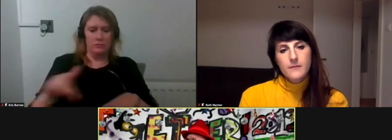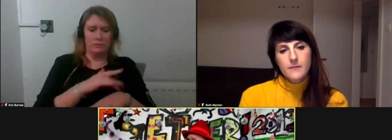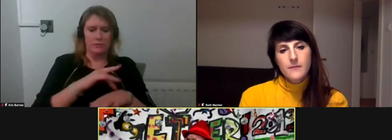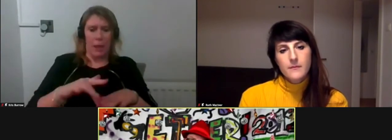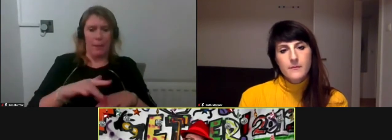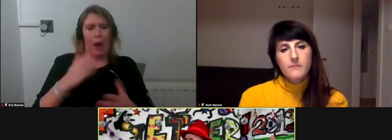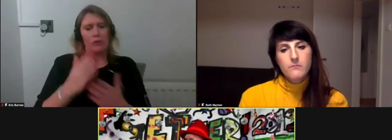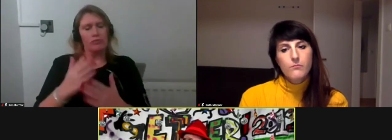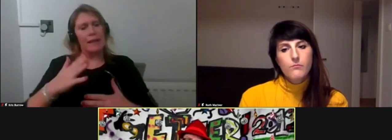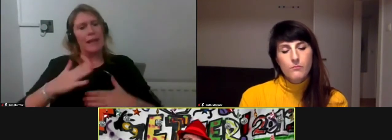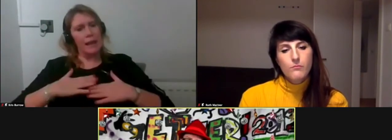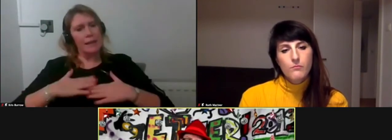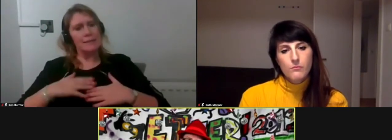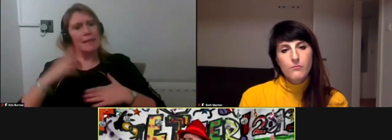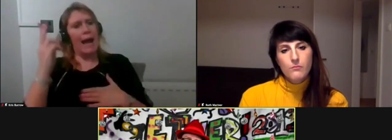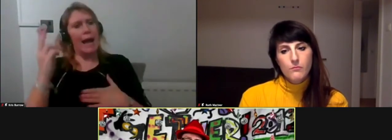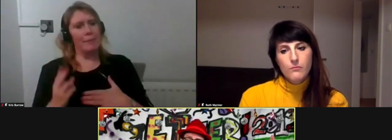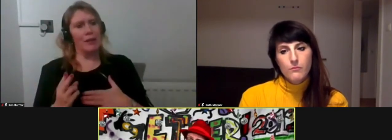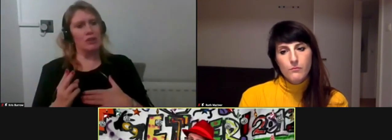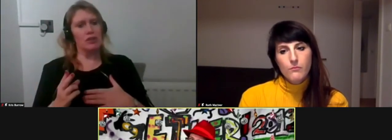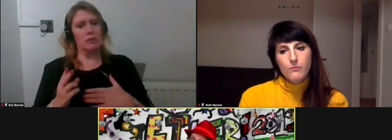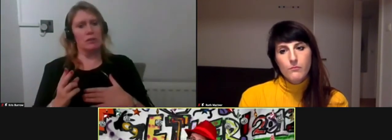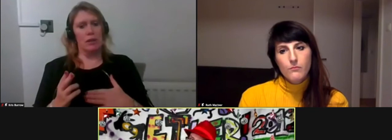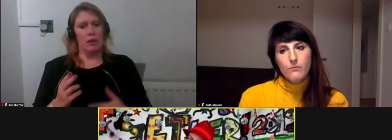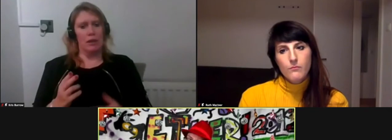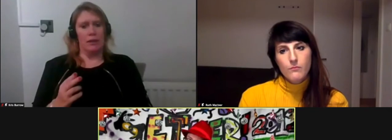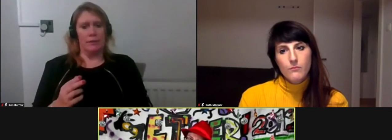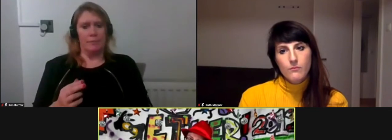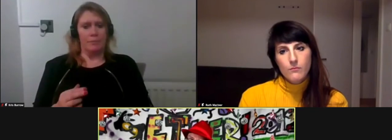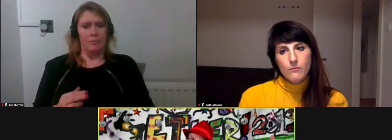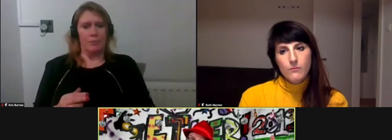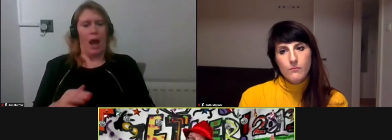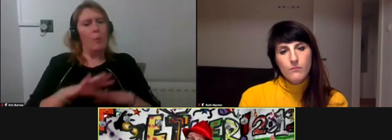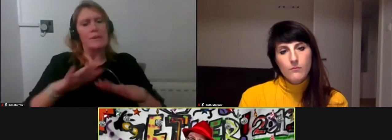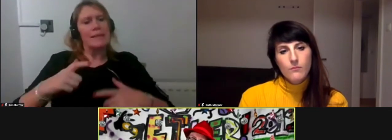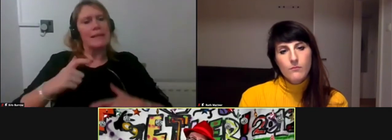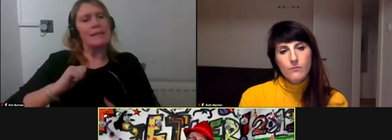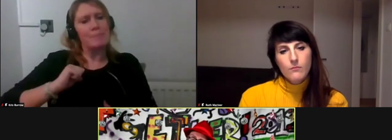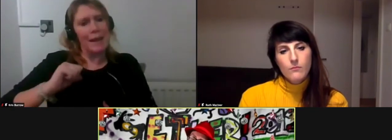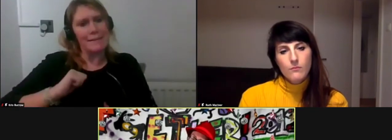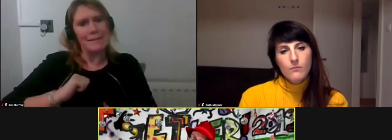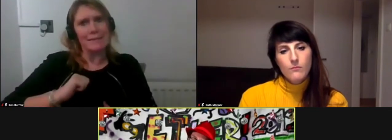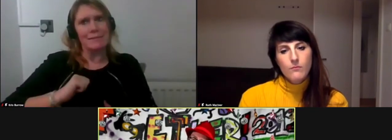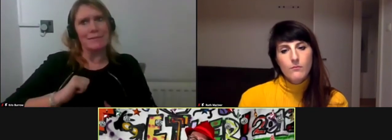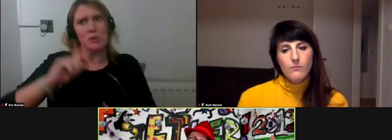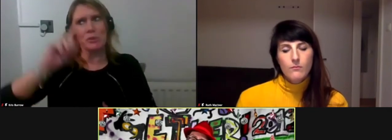as an animation, so I wasn't expecting to think that, but that's kind of where I